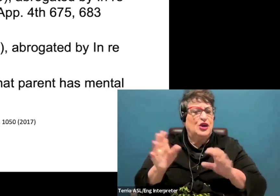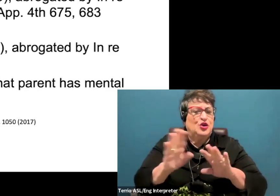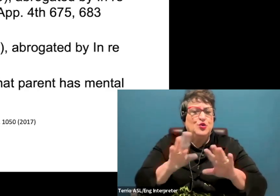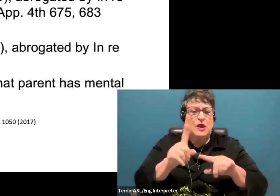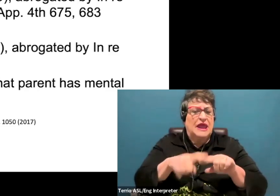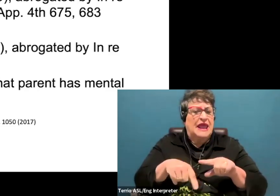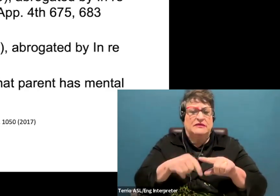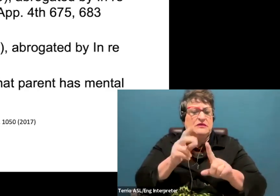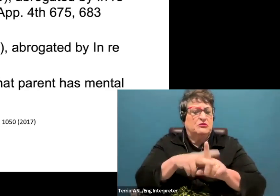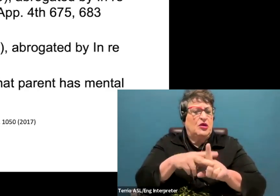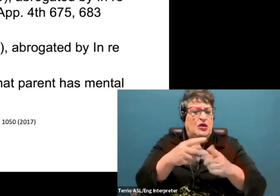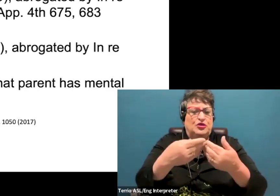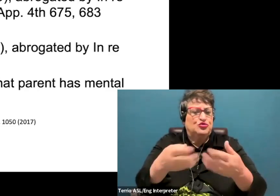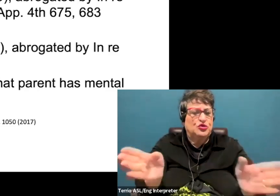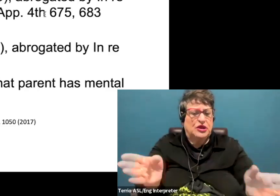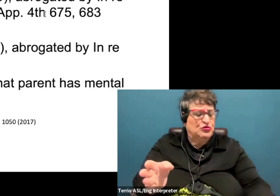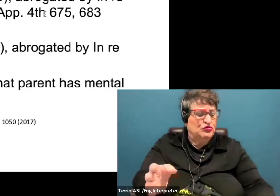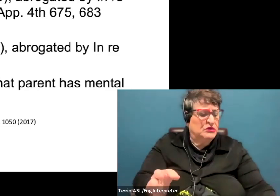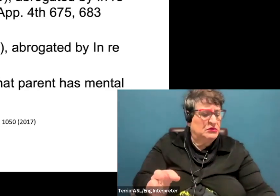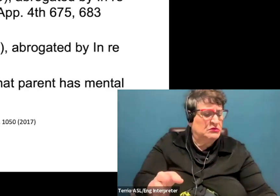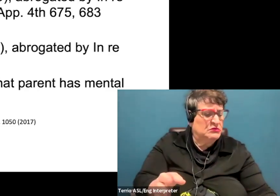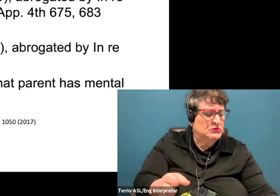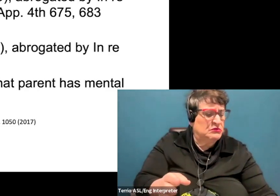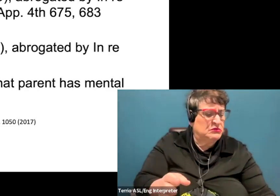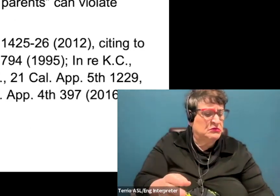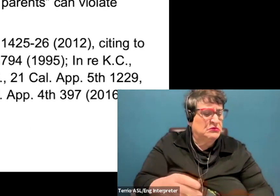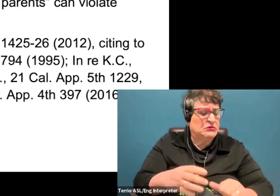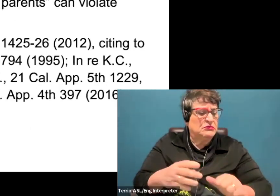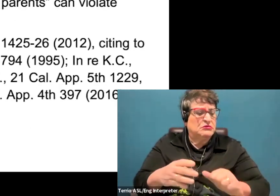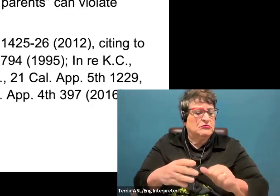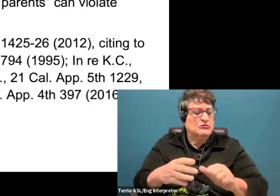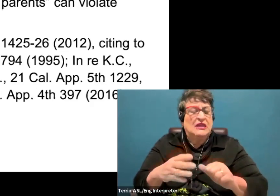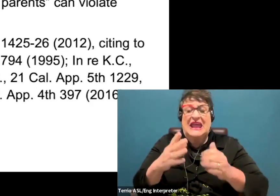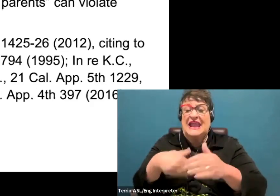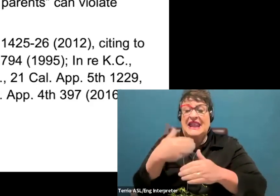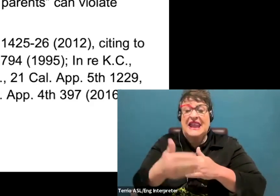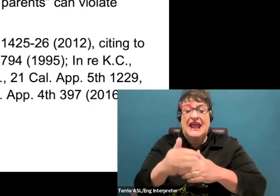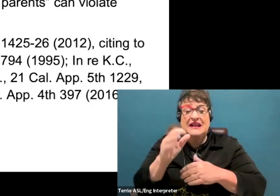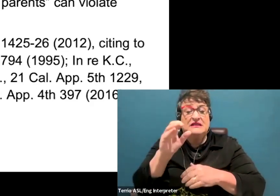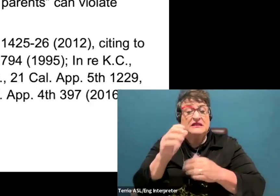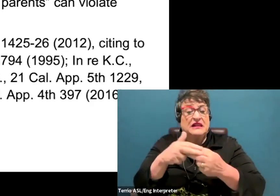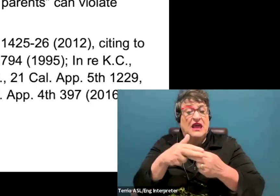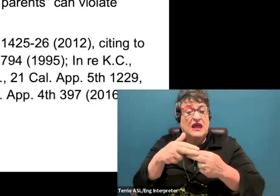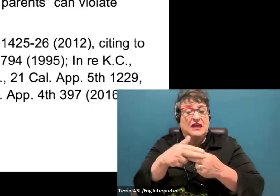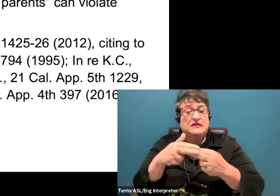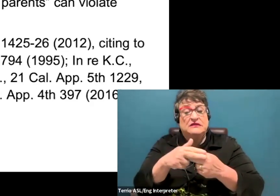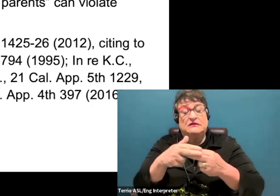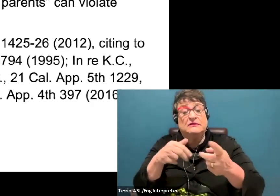Next slide, please. We also have case law that says, you know,